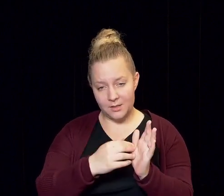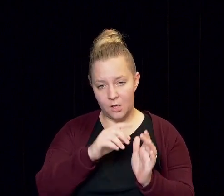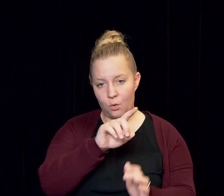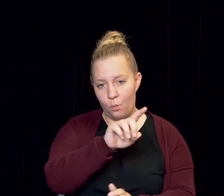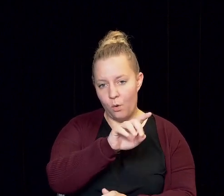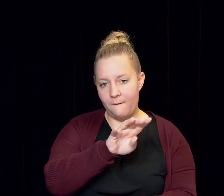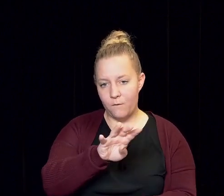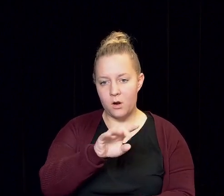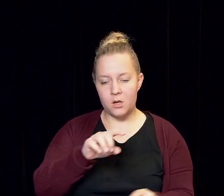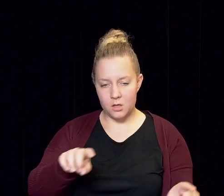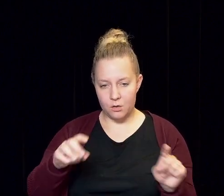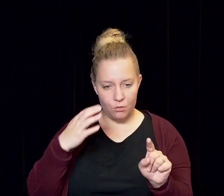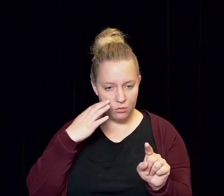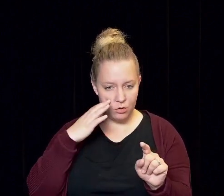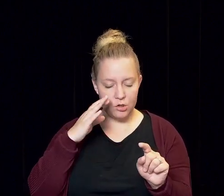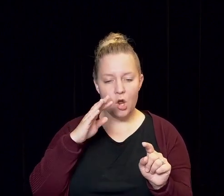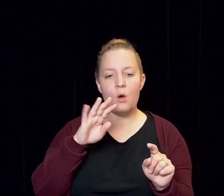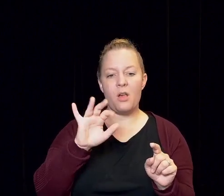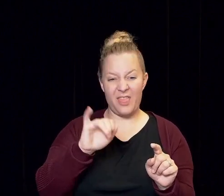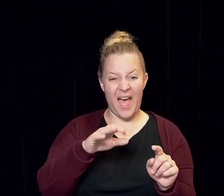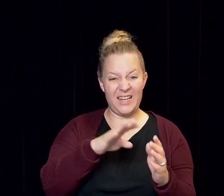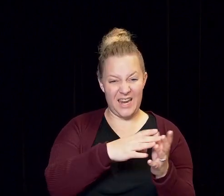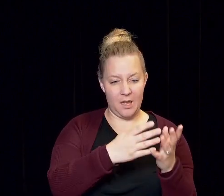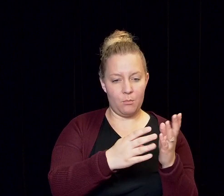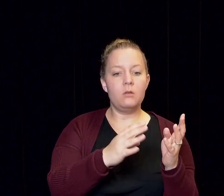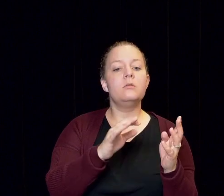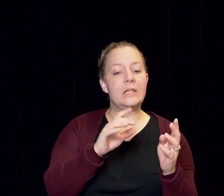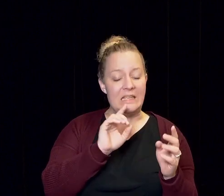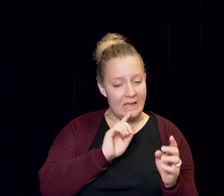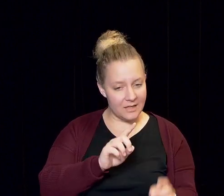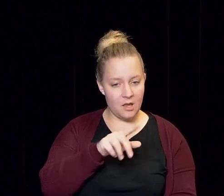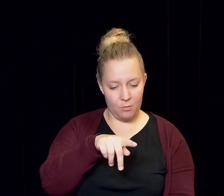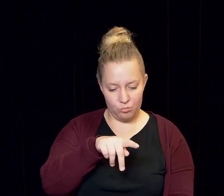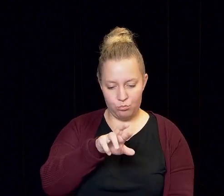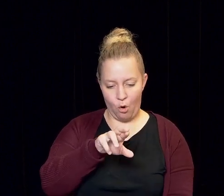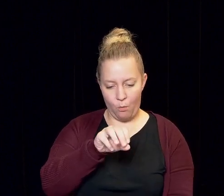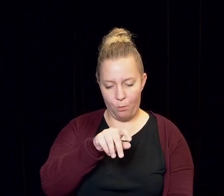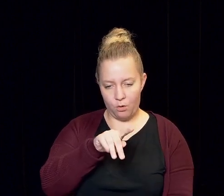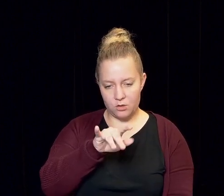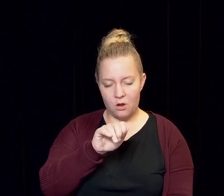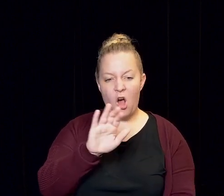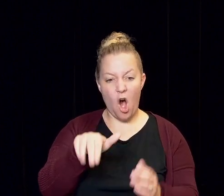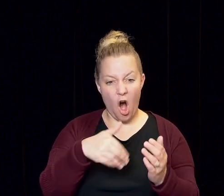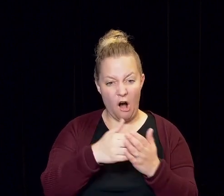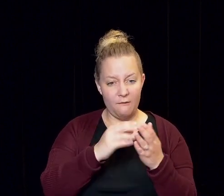this table right here is proportional because all of these numbers would divide out to be the same.